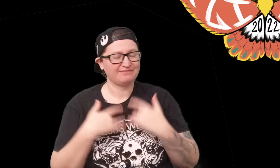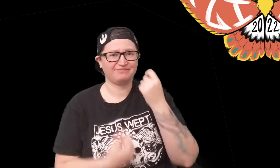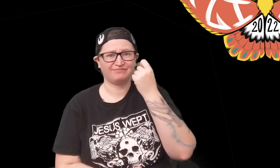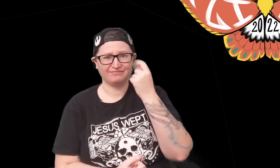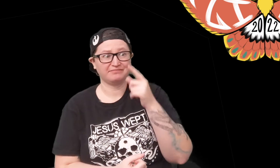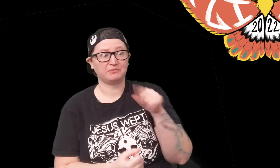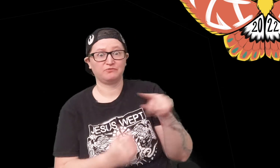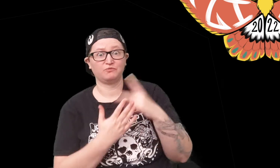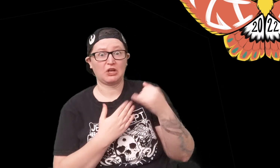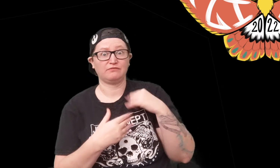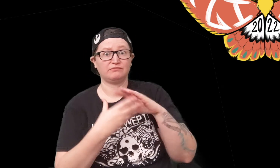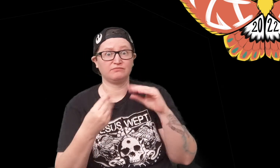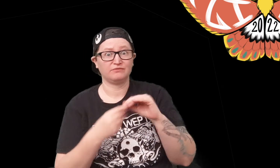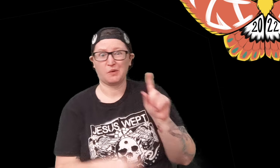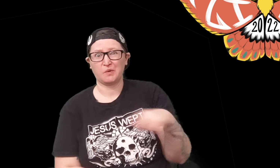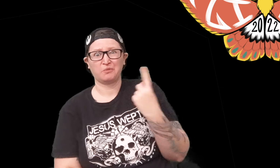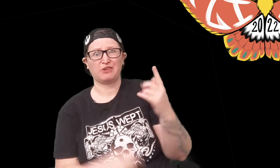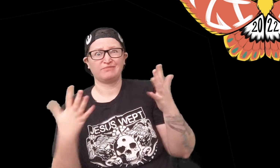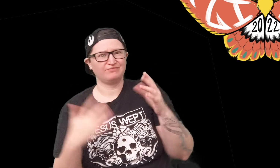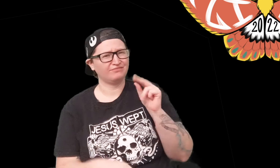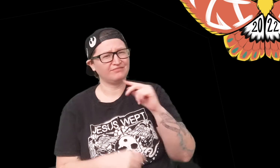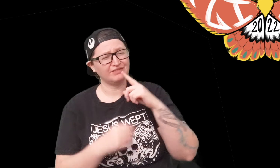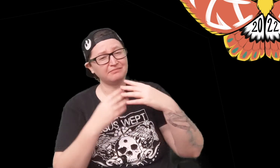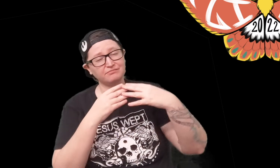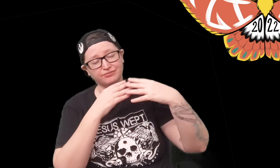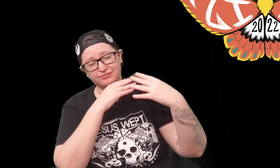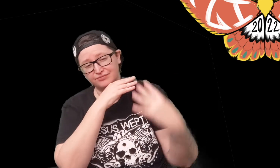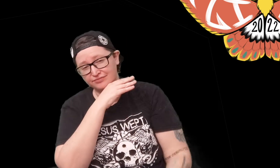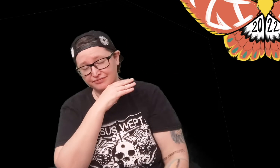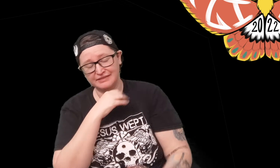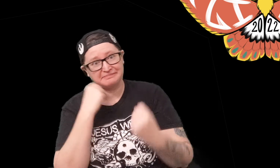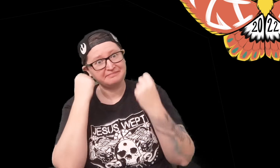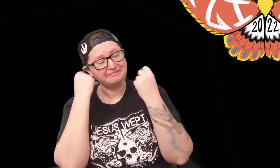Zine Month super exciting so all of the different projects that I mentioned are not the only ones